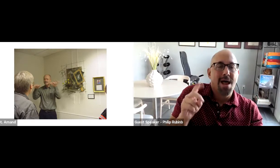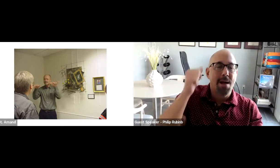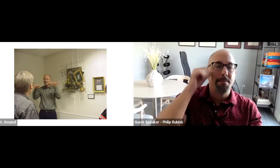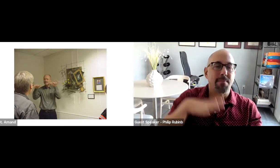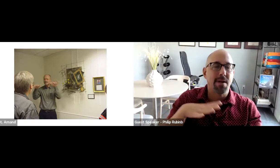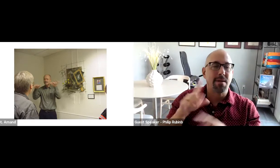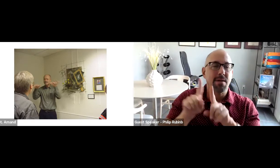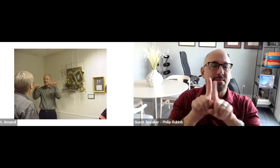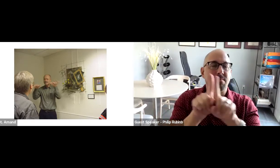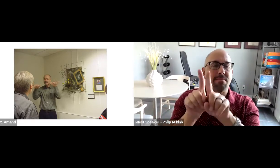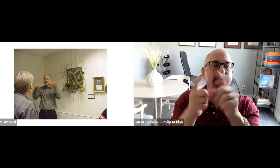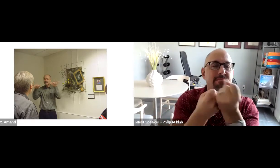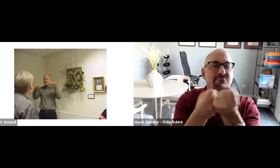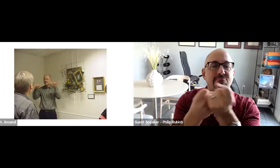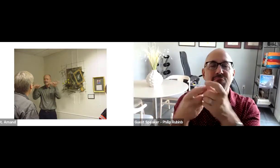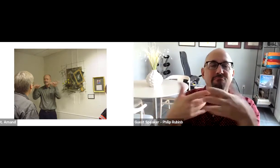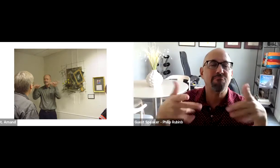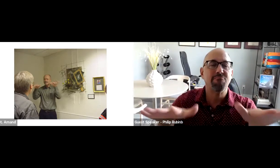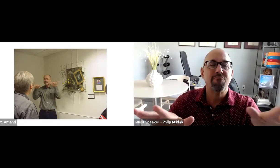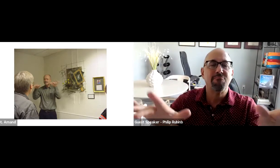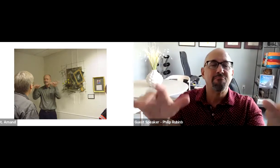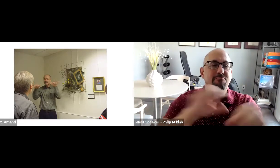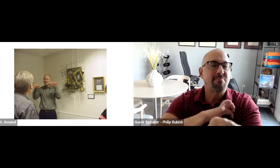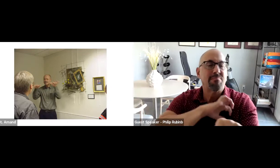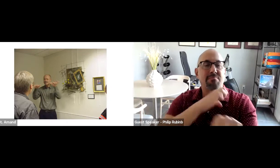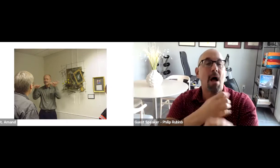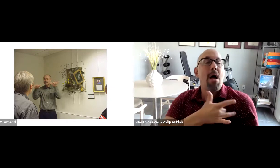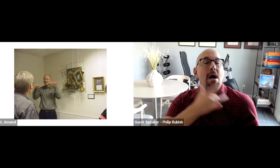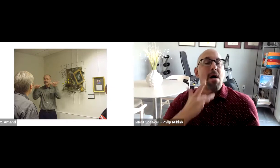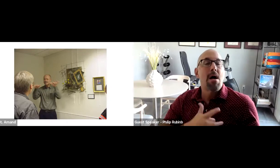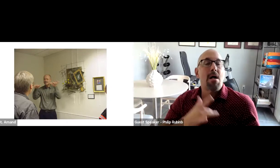so he was just great.